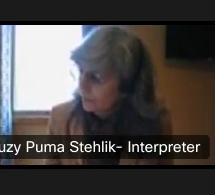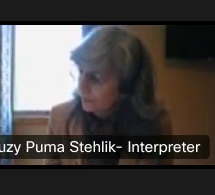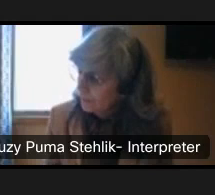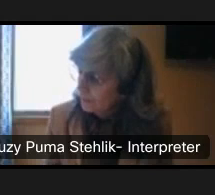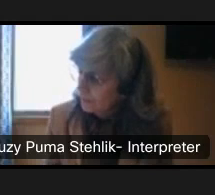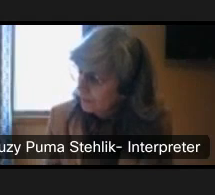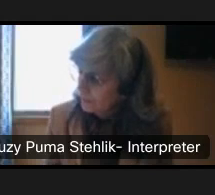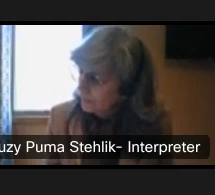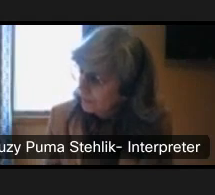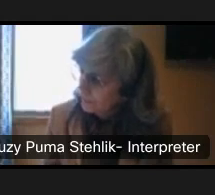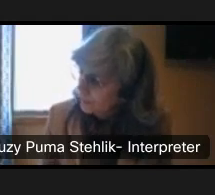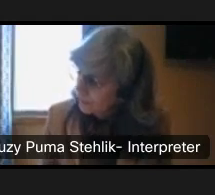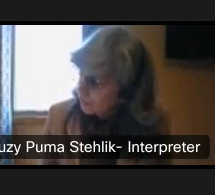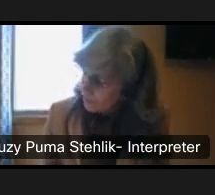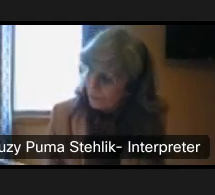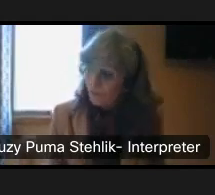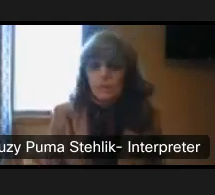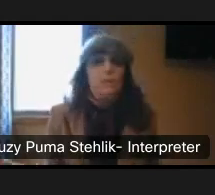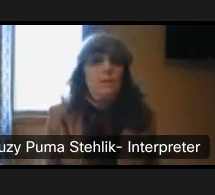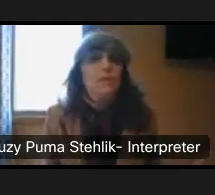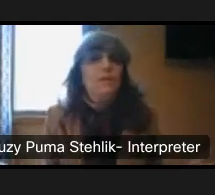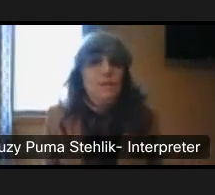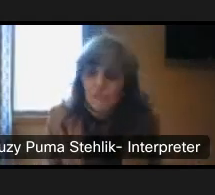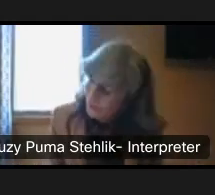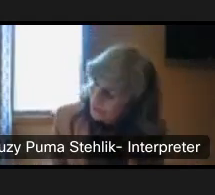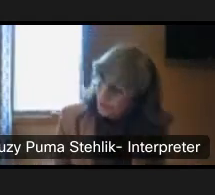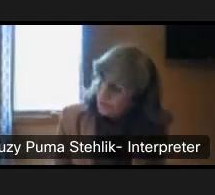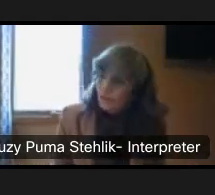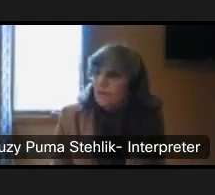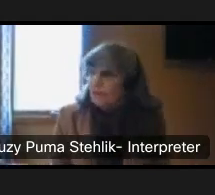Which states that in every such dwelling 3 stories or more and I.